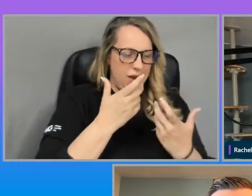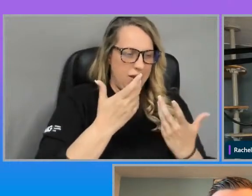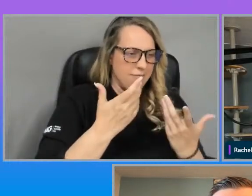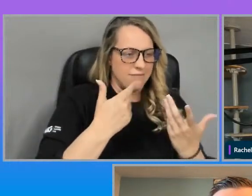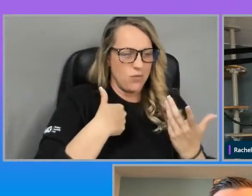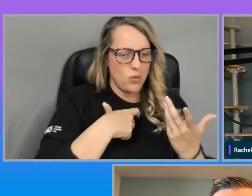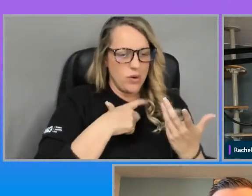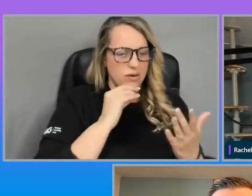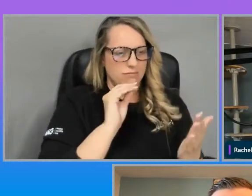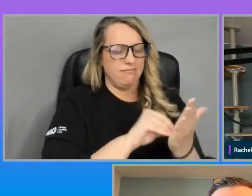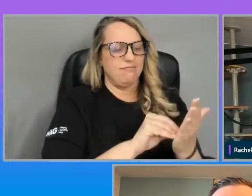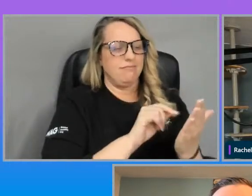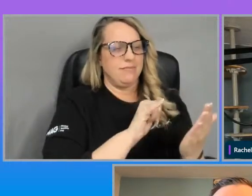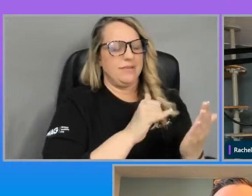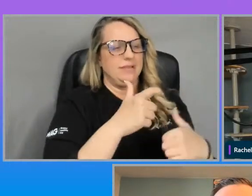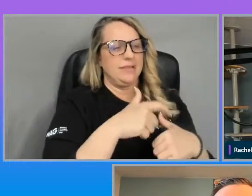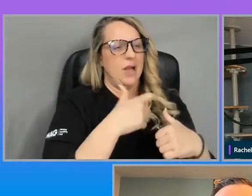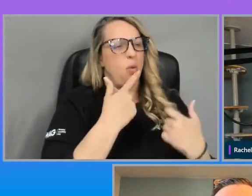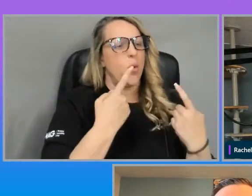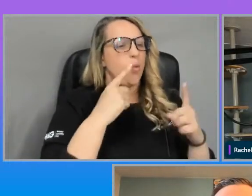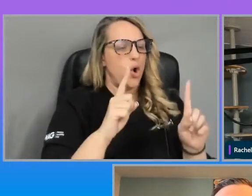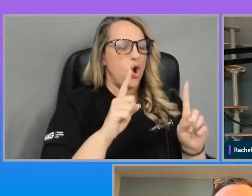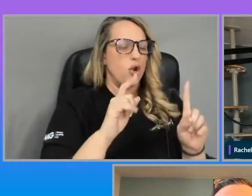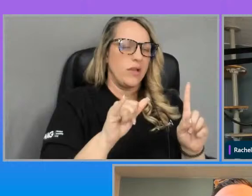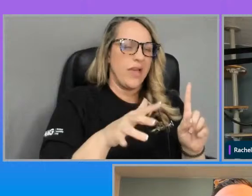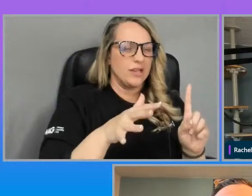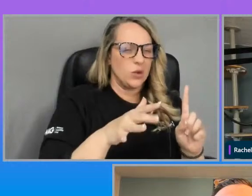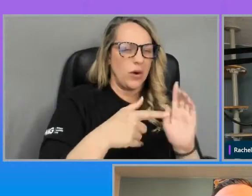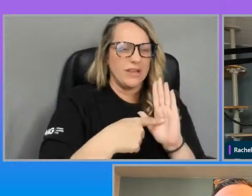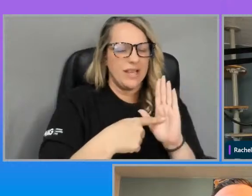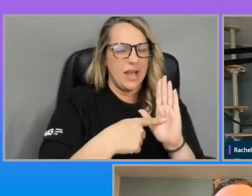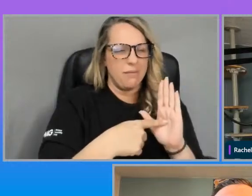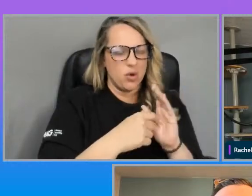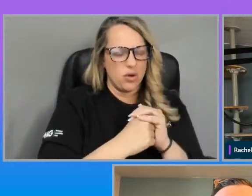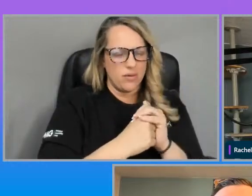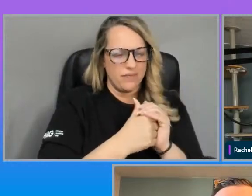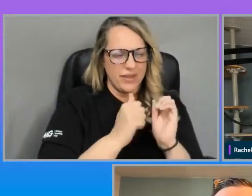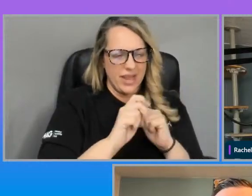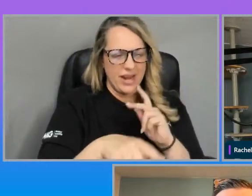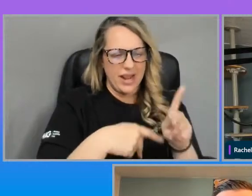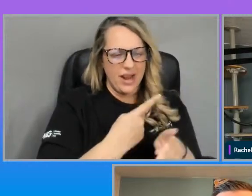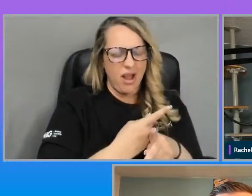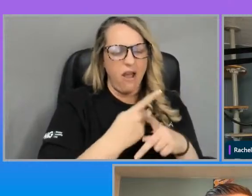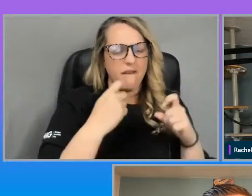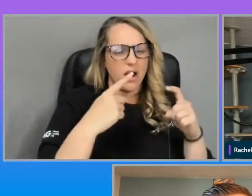they would work. So yeah, that, that sort of example I think